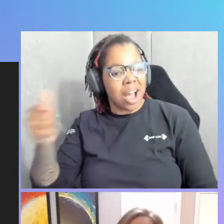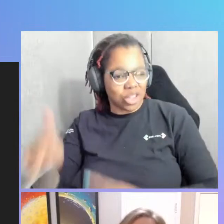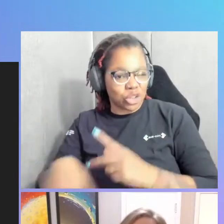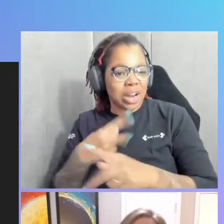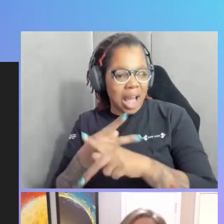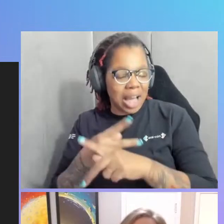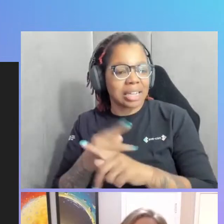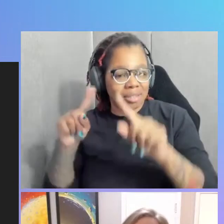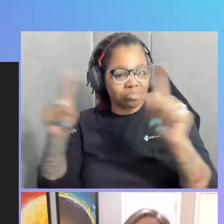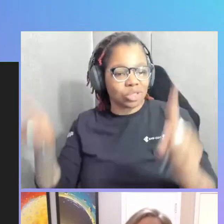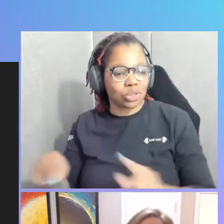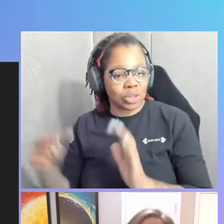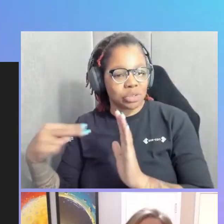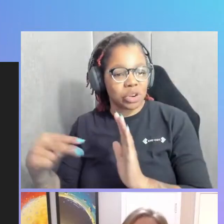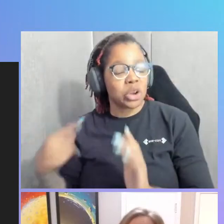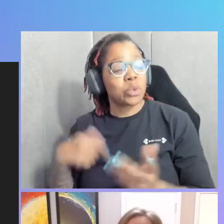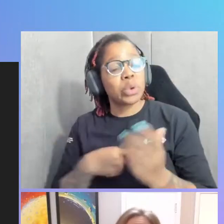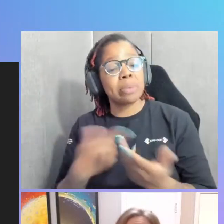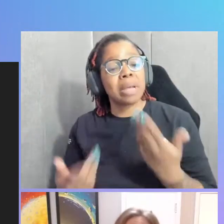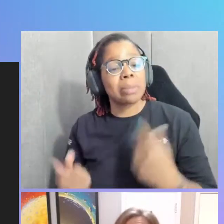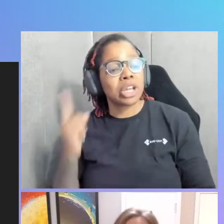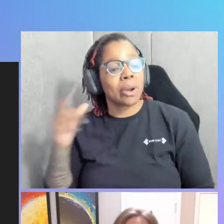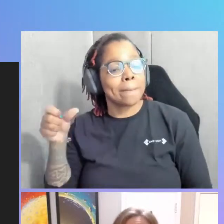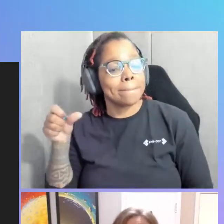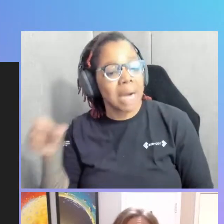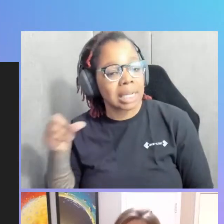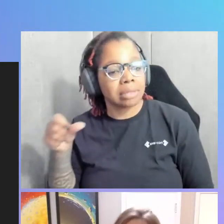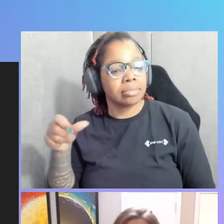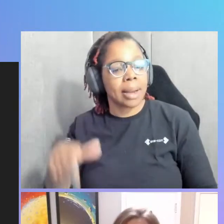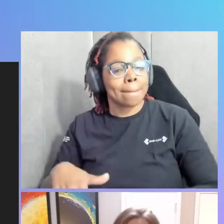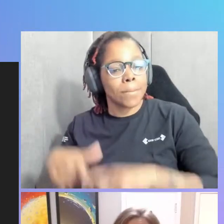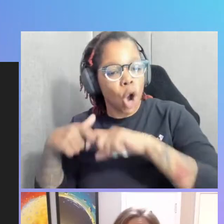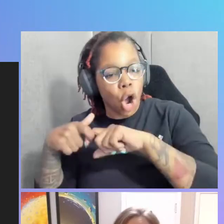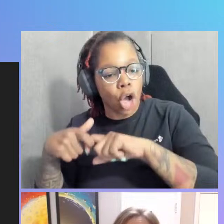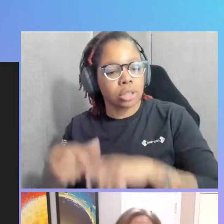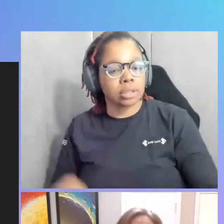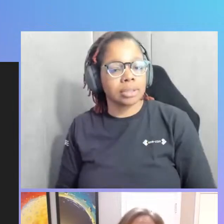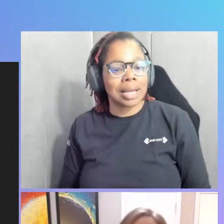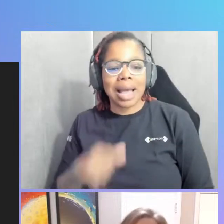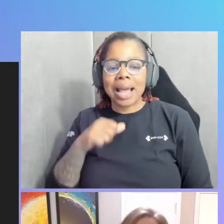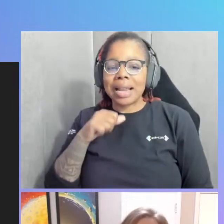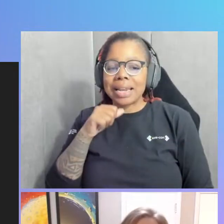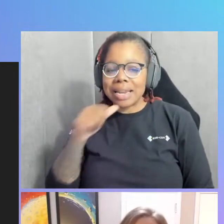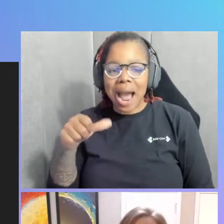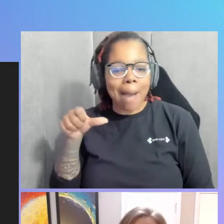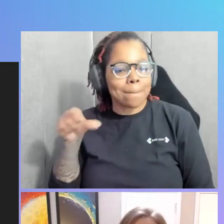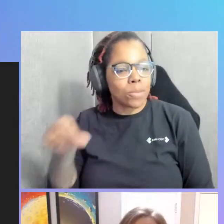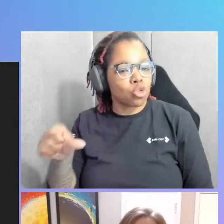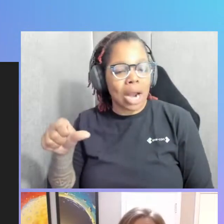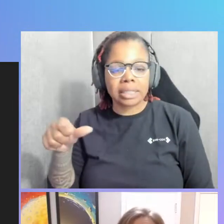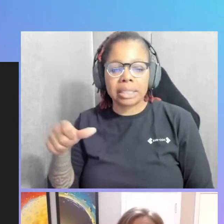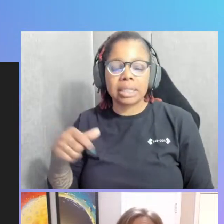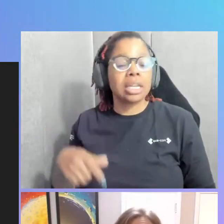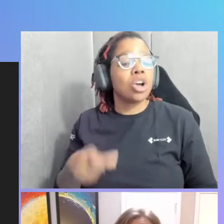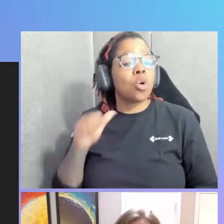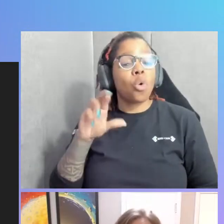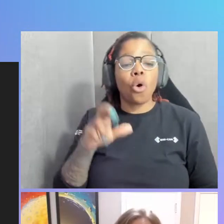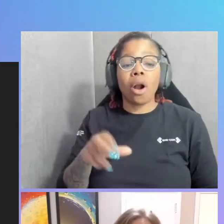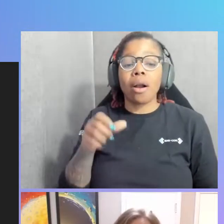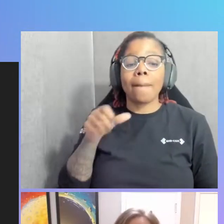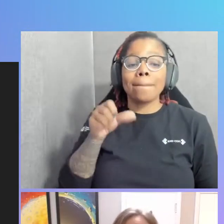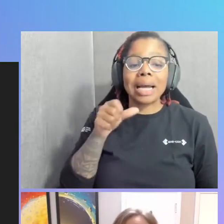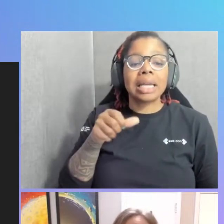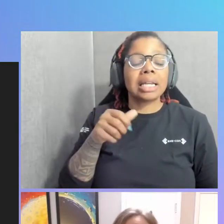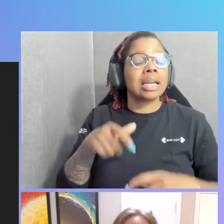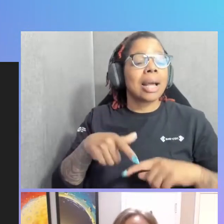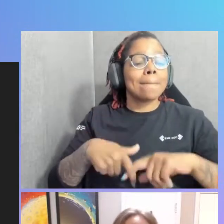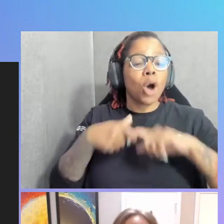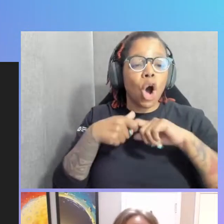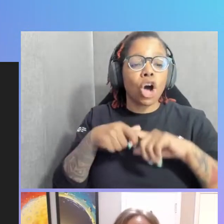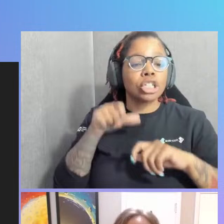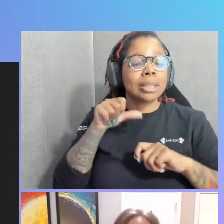hear button pause. Not pressed,